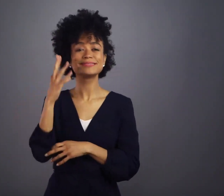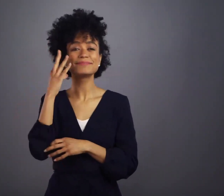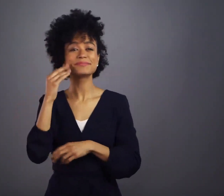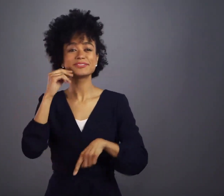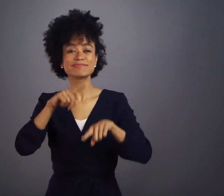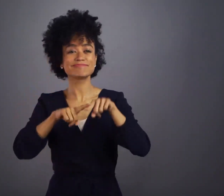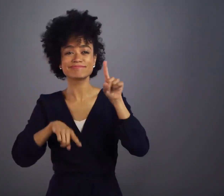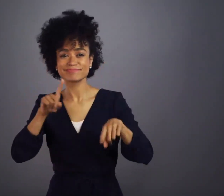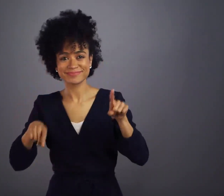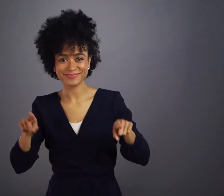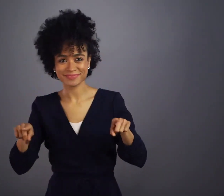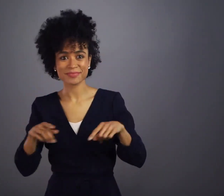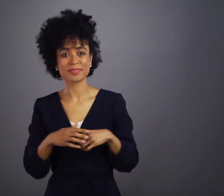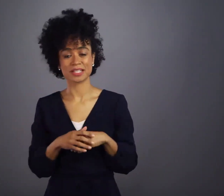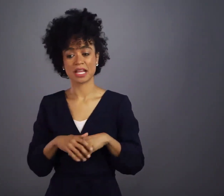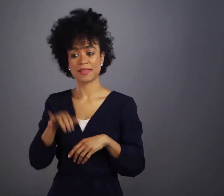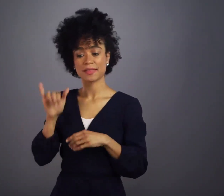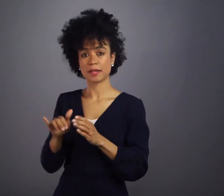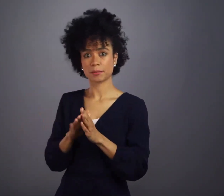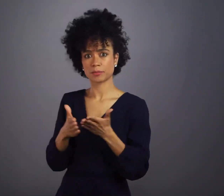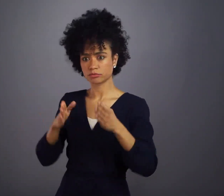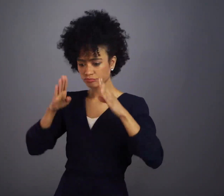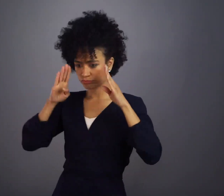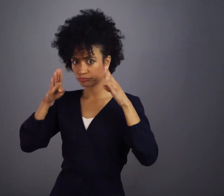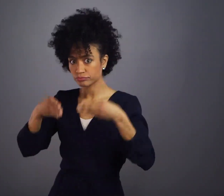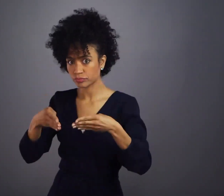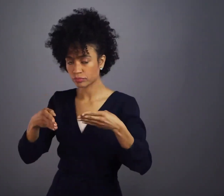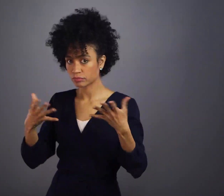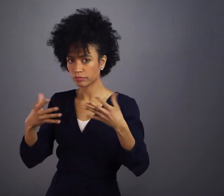indicates a multitude of ways in which men have discovered God.